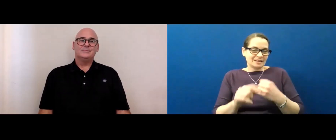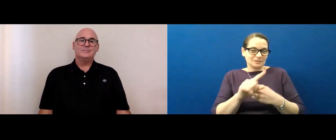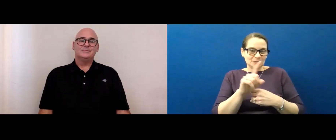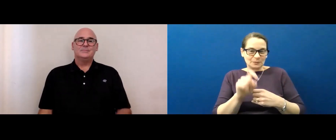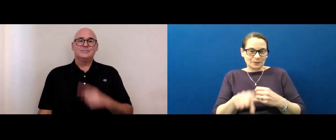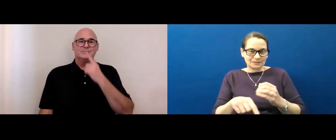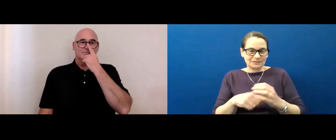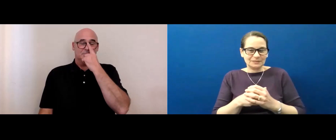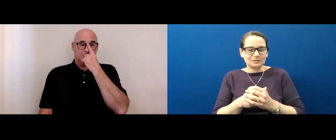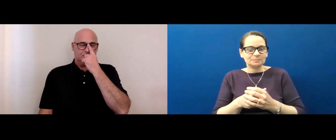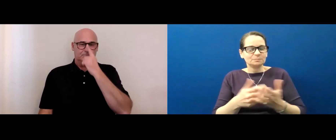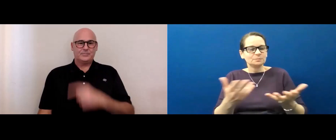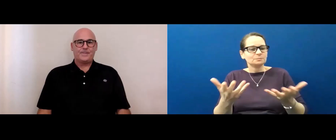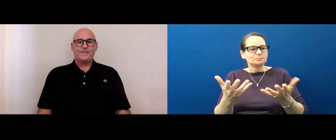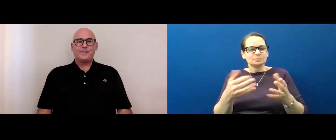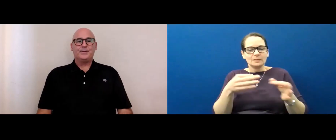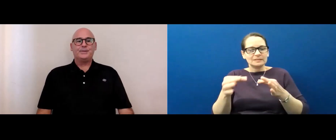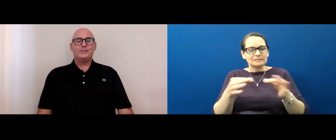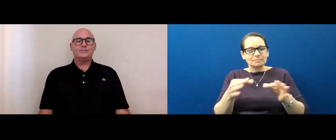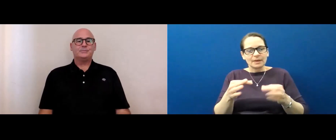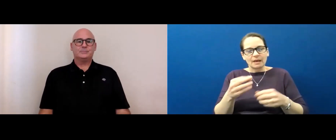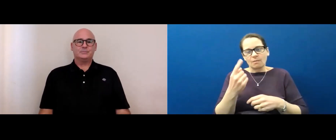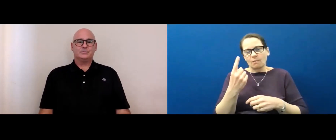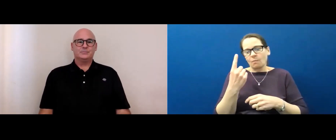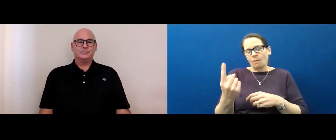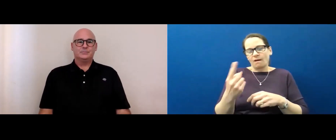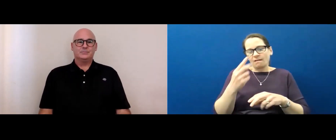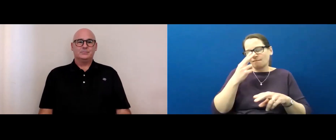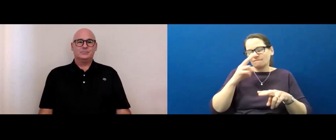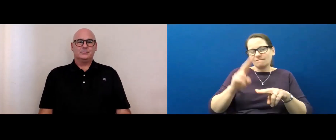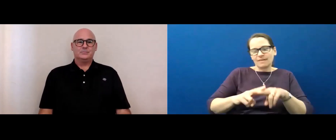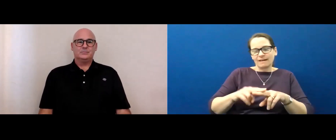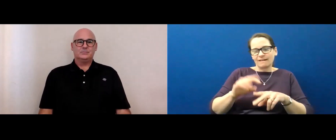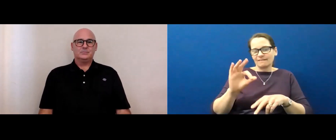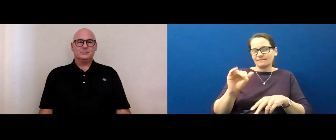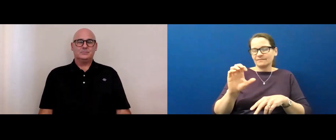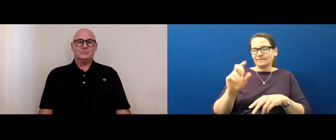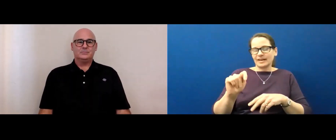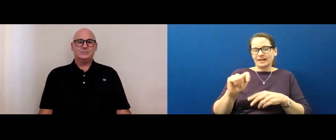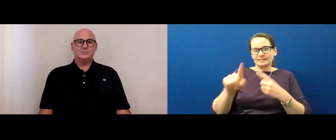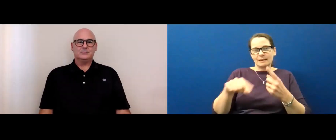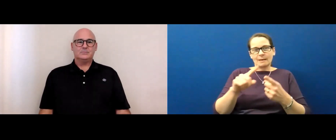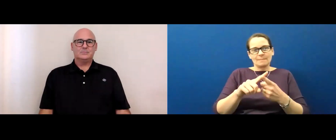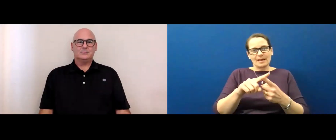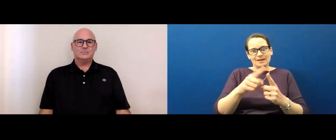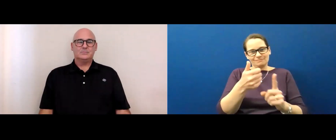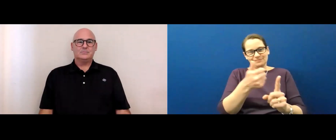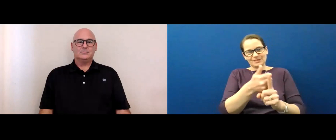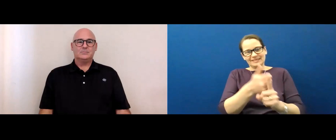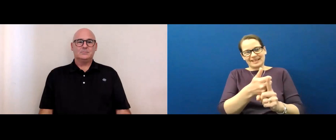so my last question for you could you explain one fun fact about yourself